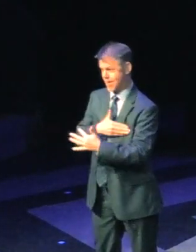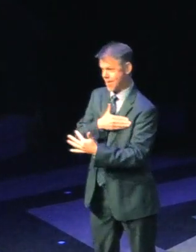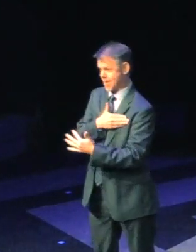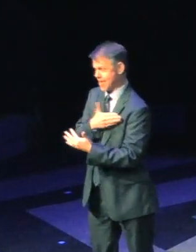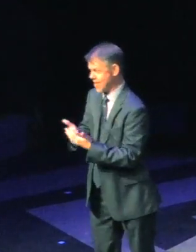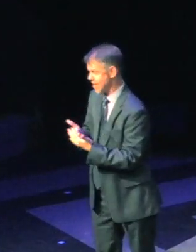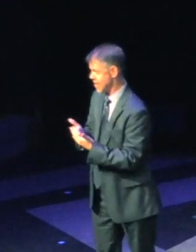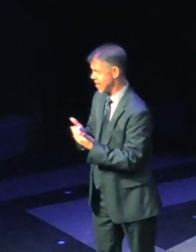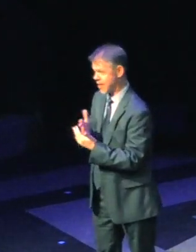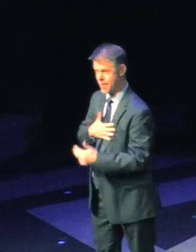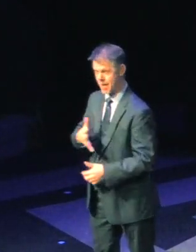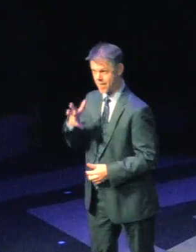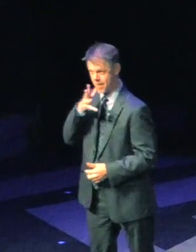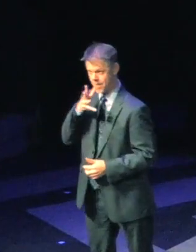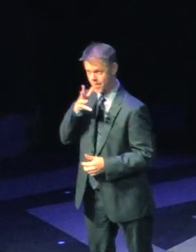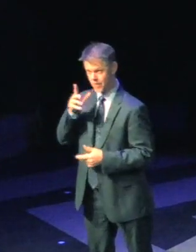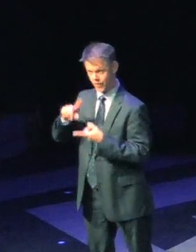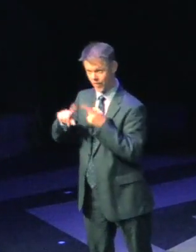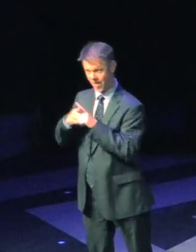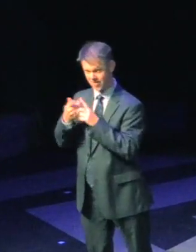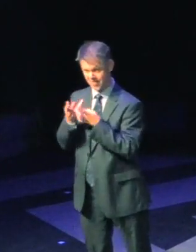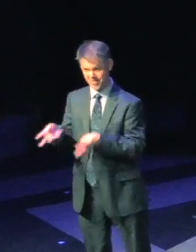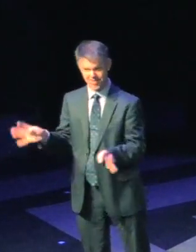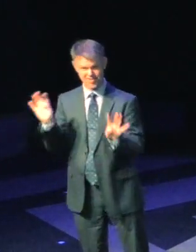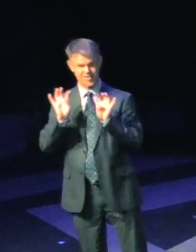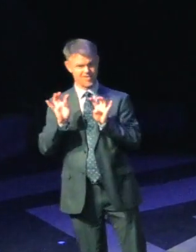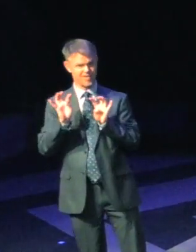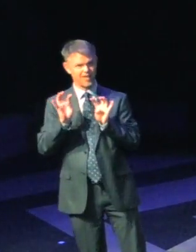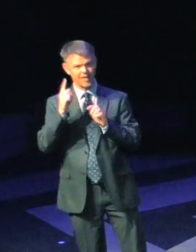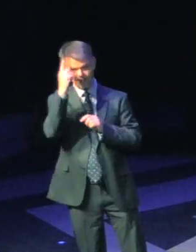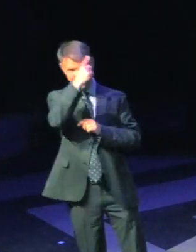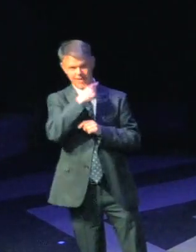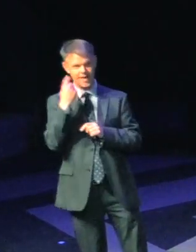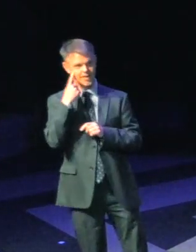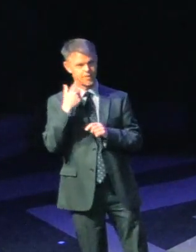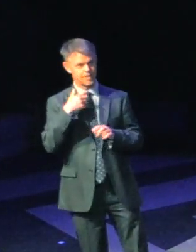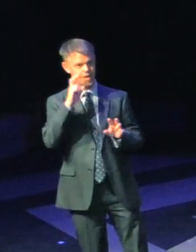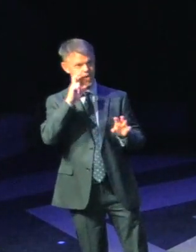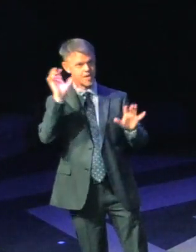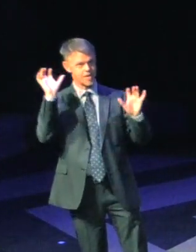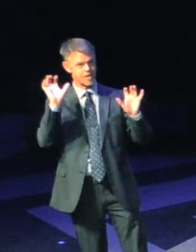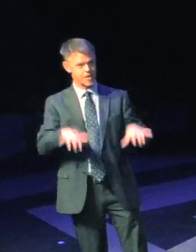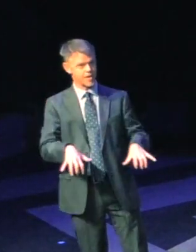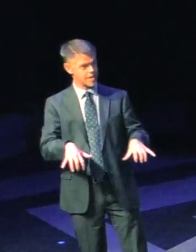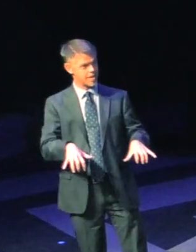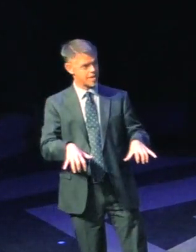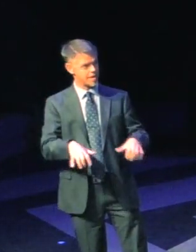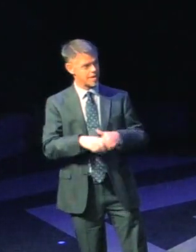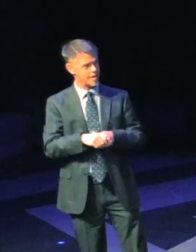fa the looking at my mom and her friend's faces was priceless but it wasn't unexpected cuz she already